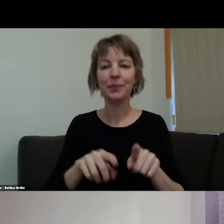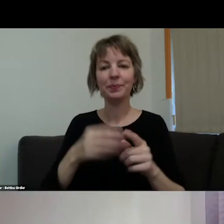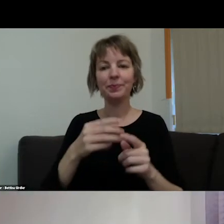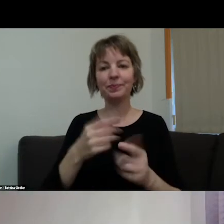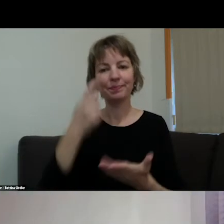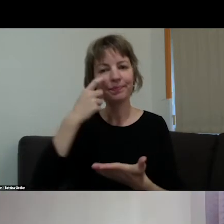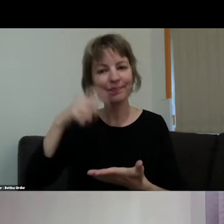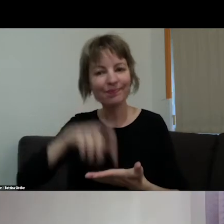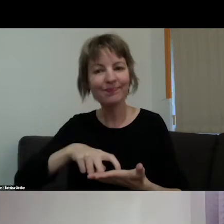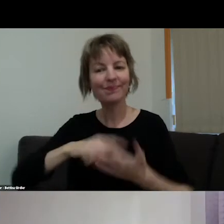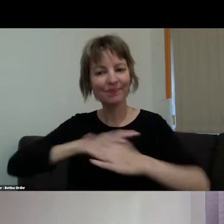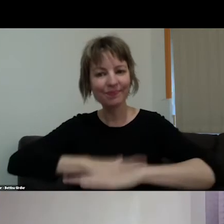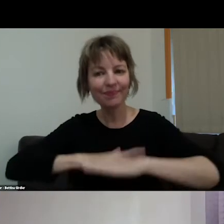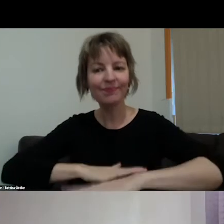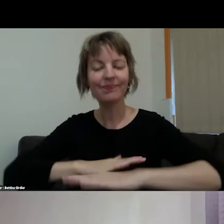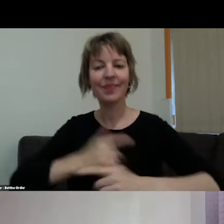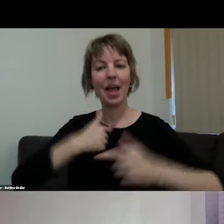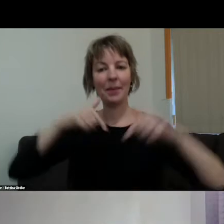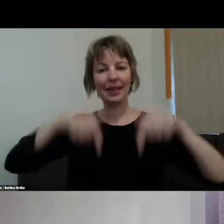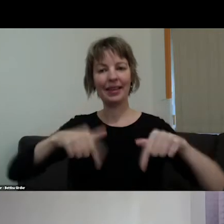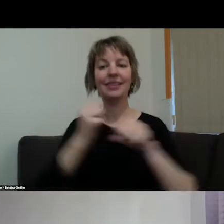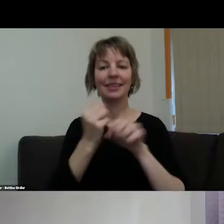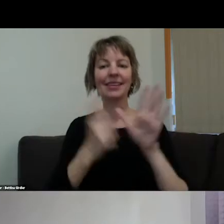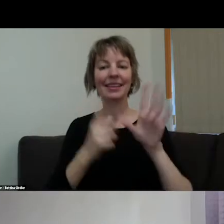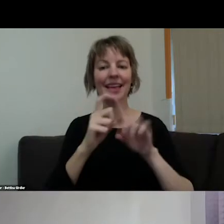I'm calling in from Gadigal country here in Sydney in the Eora nation